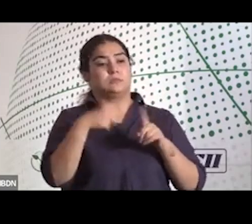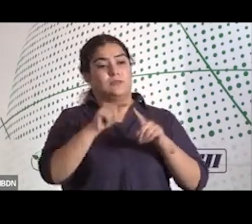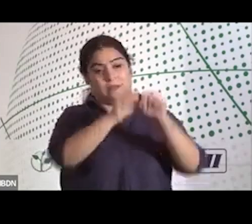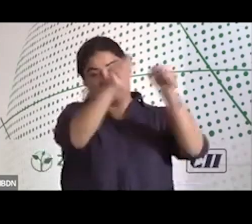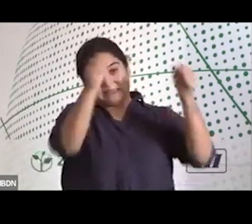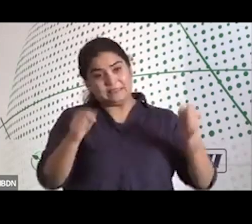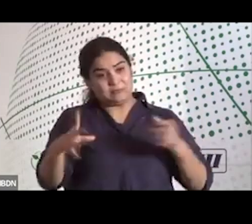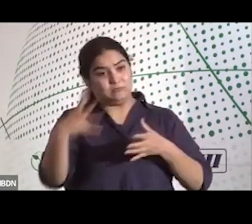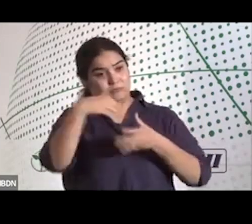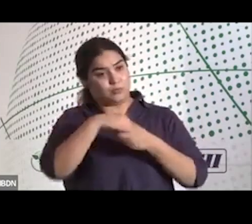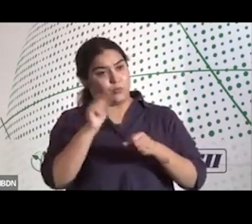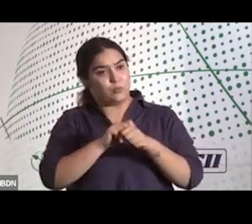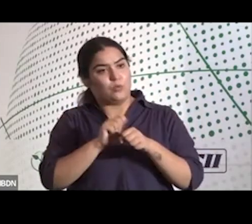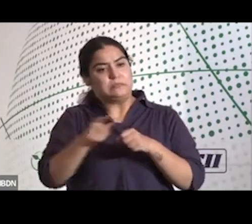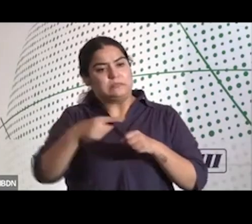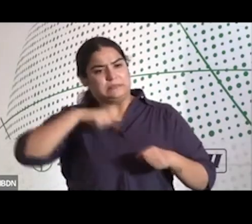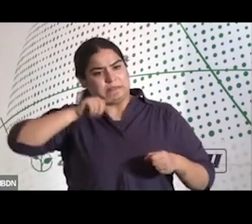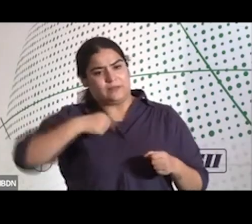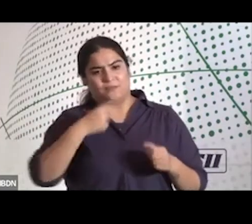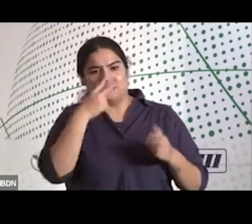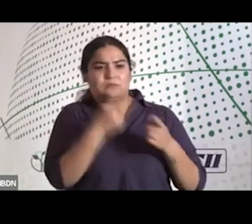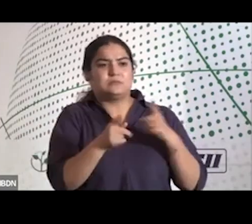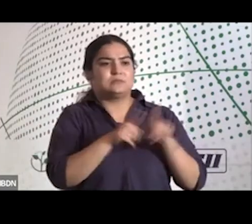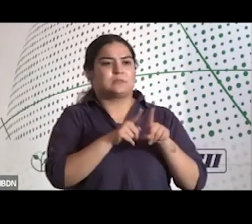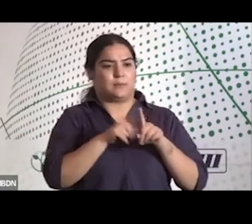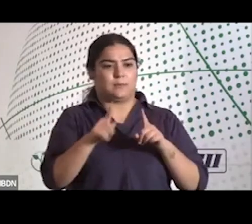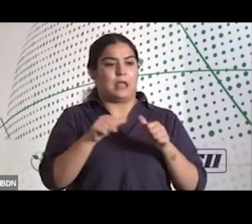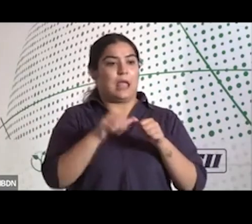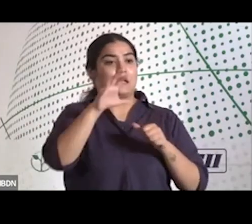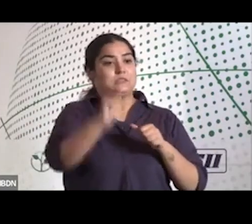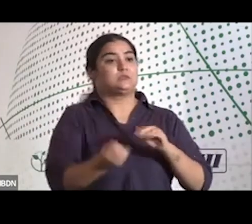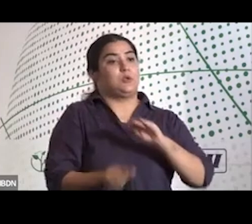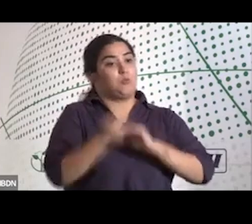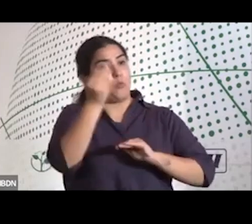How do I make spaces for enterprise more accessible? It's ridiculous that I have